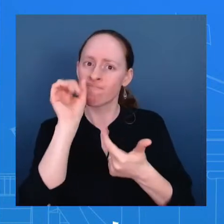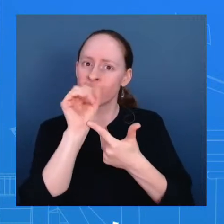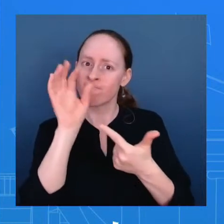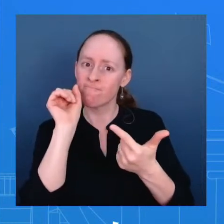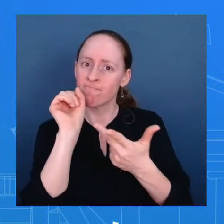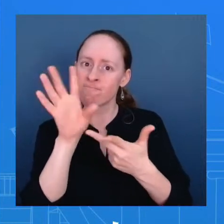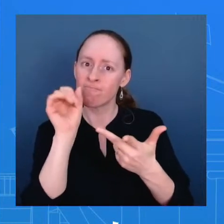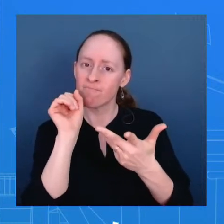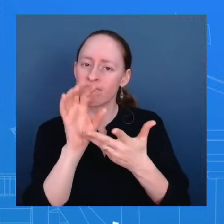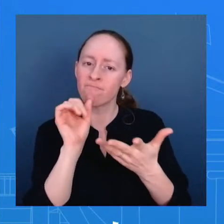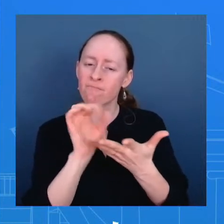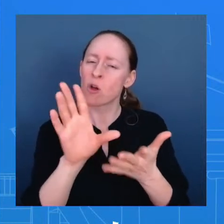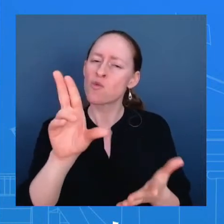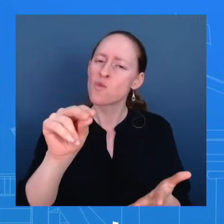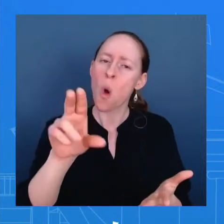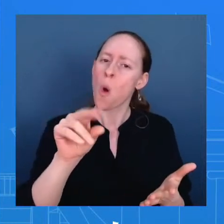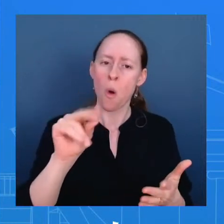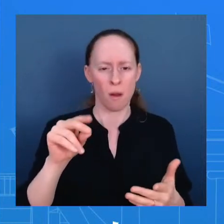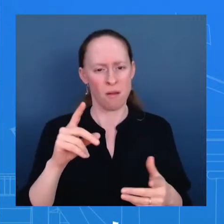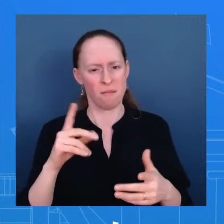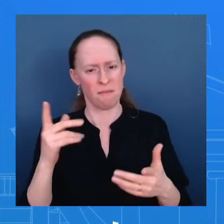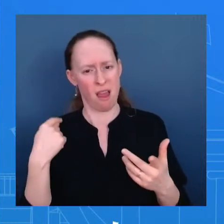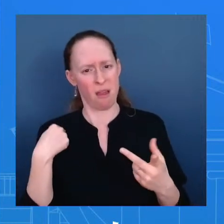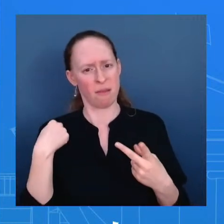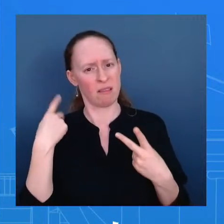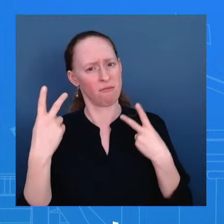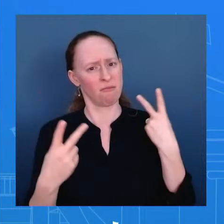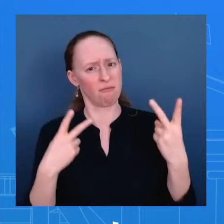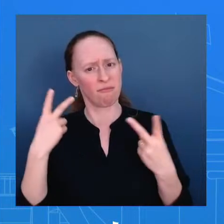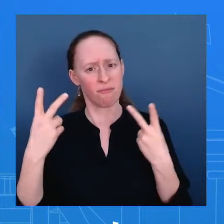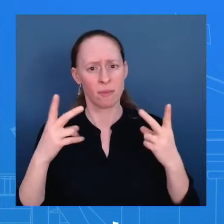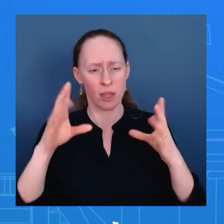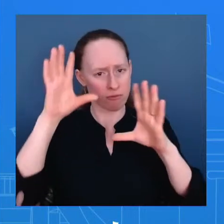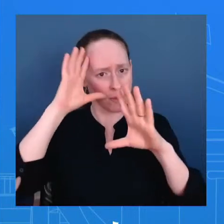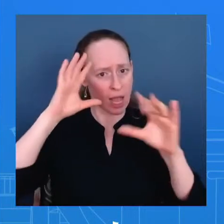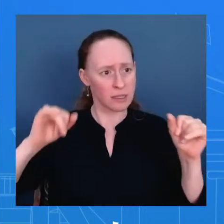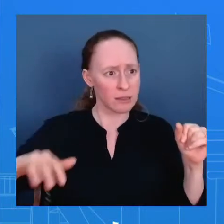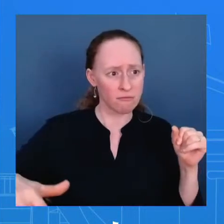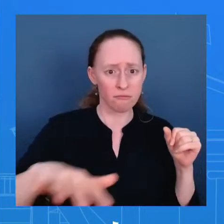when you think about the President's leadership -- the greatest pandemic since 1918;